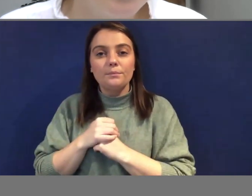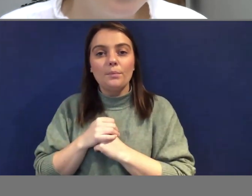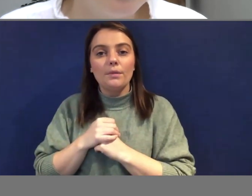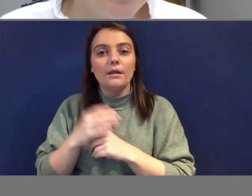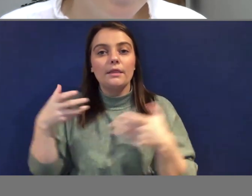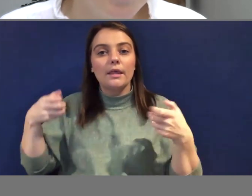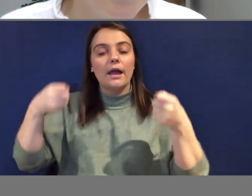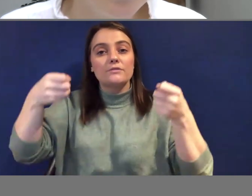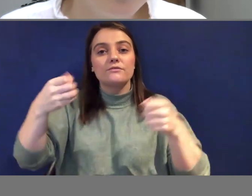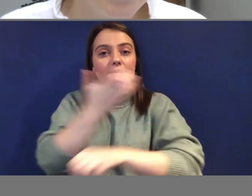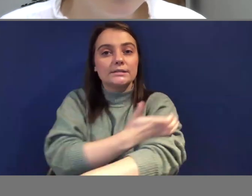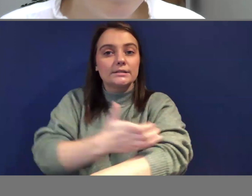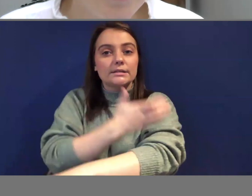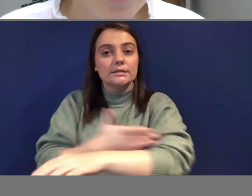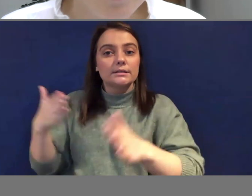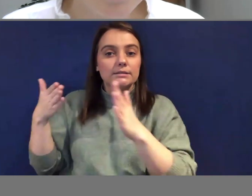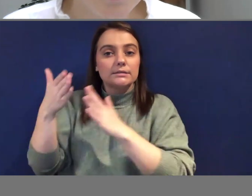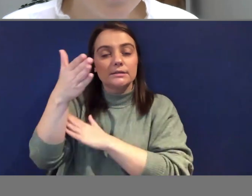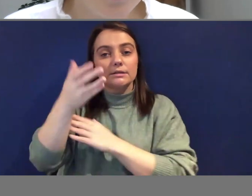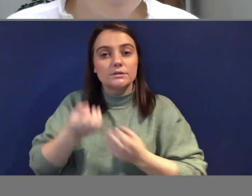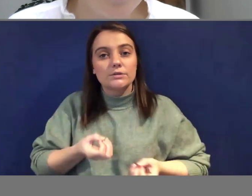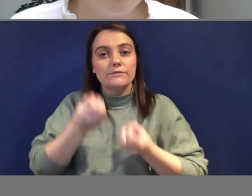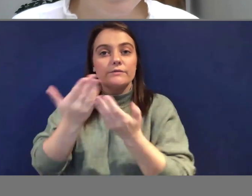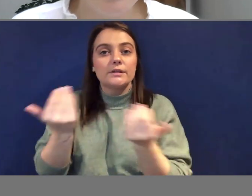are continuing Beyond them so they're feeding information to the building user and a very